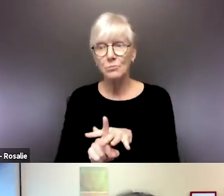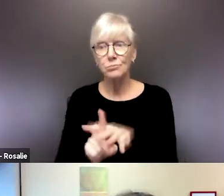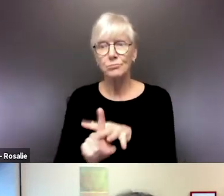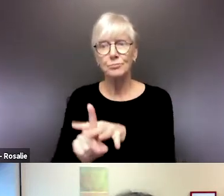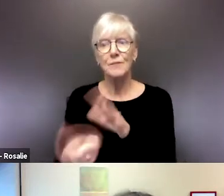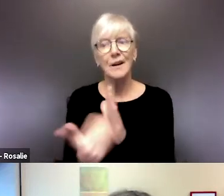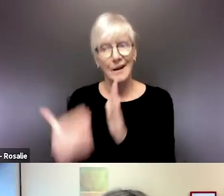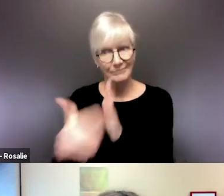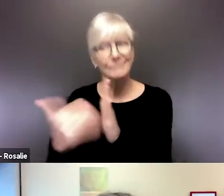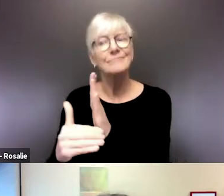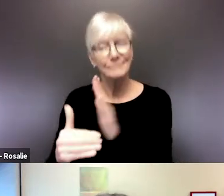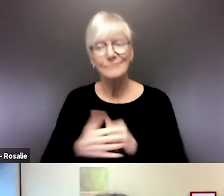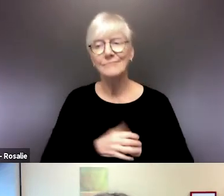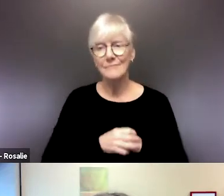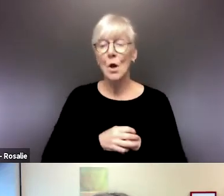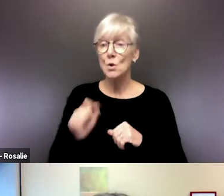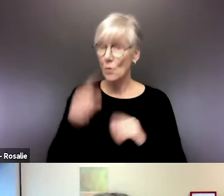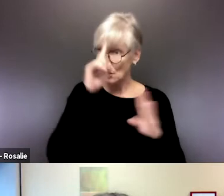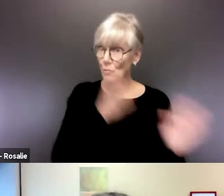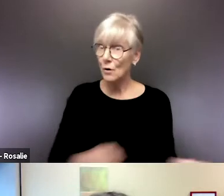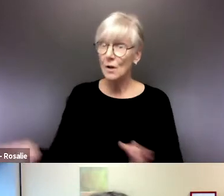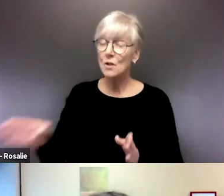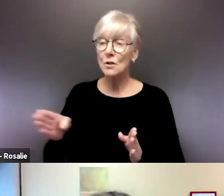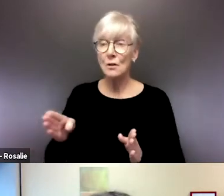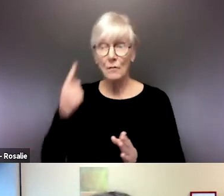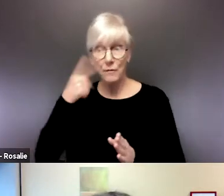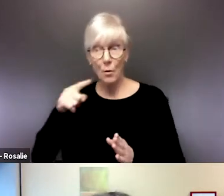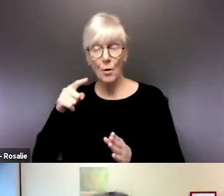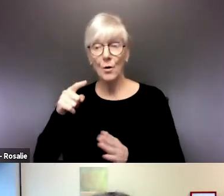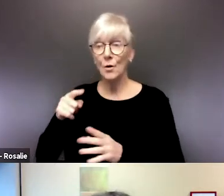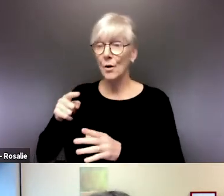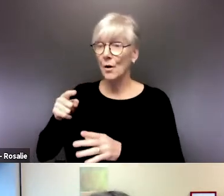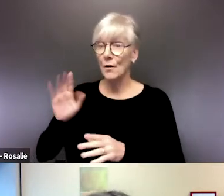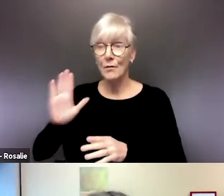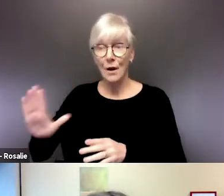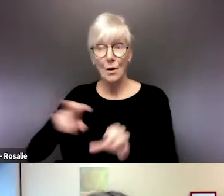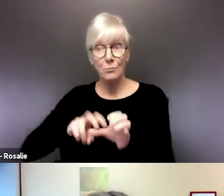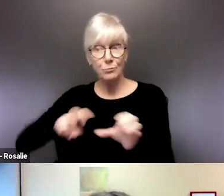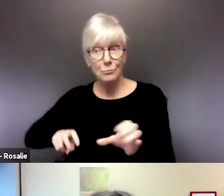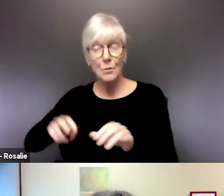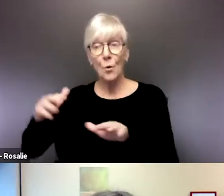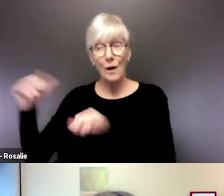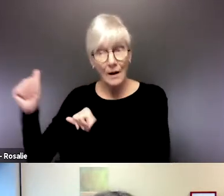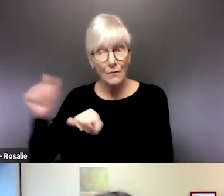This reality is the same regardless of the reason for absence, whether work related or not.